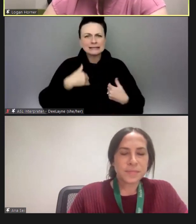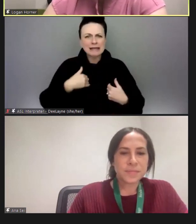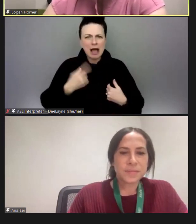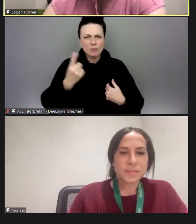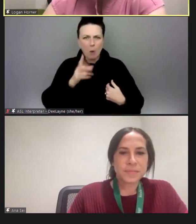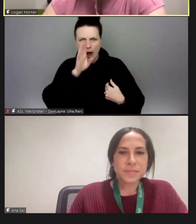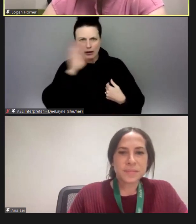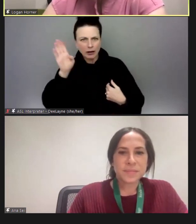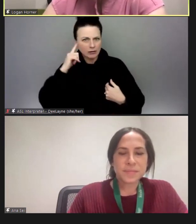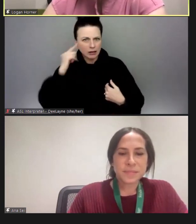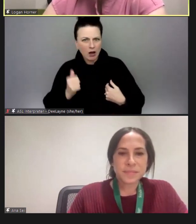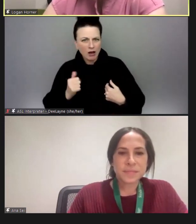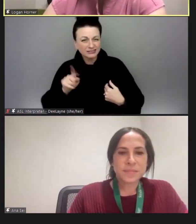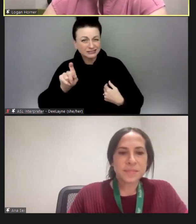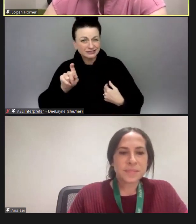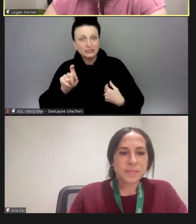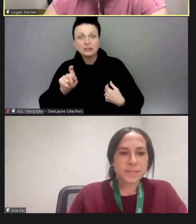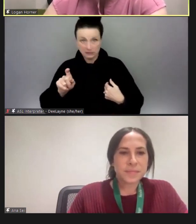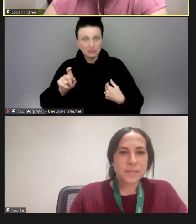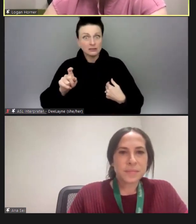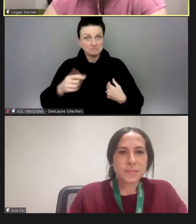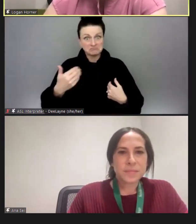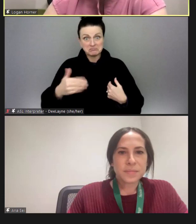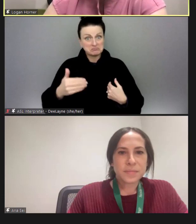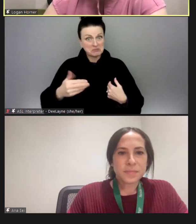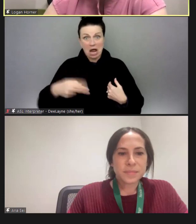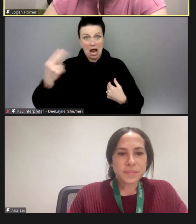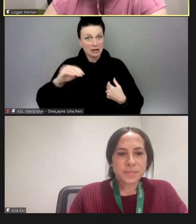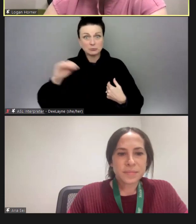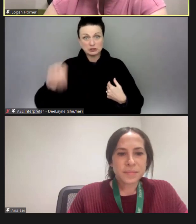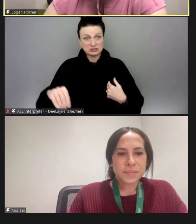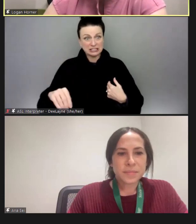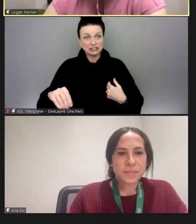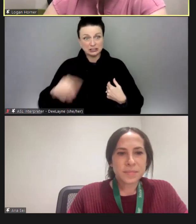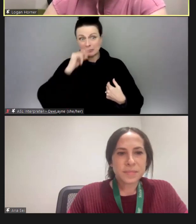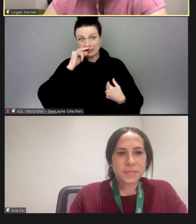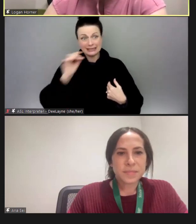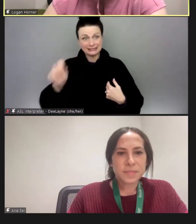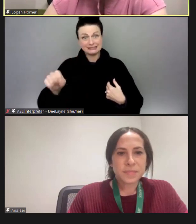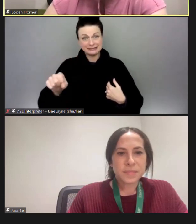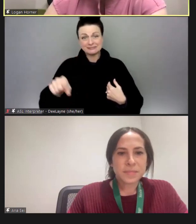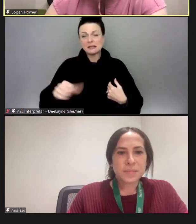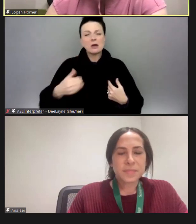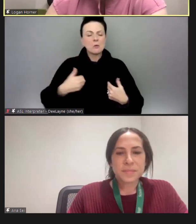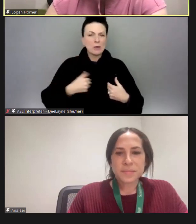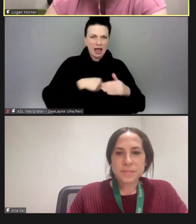we actually have a high percentage of